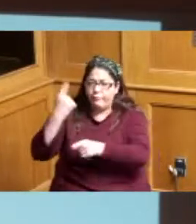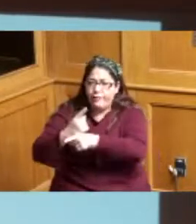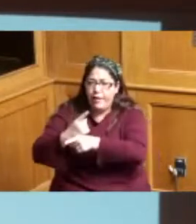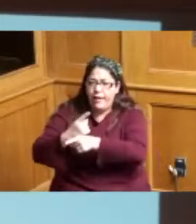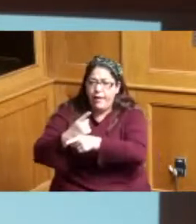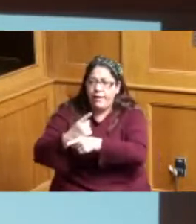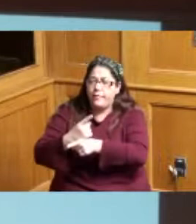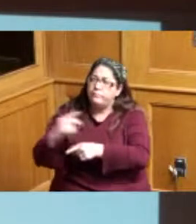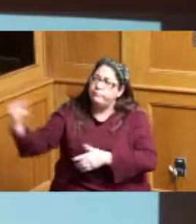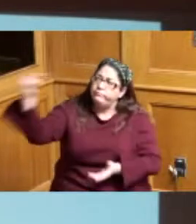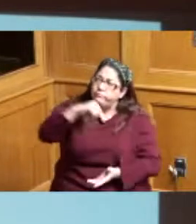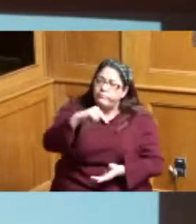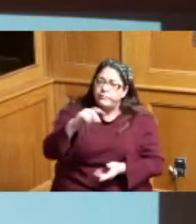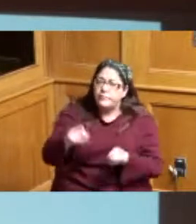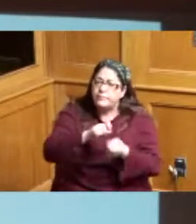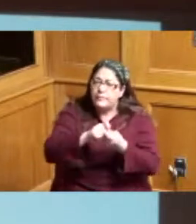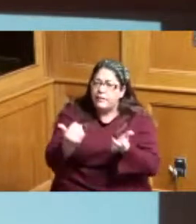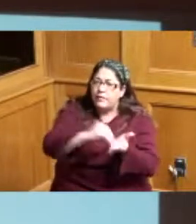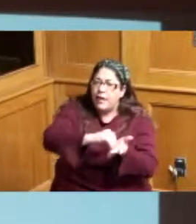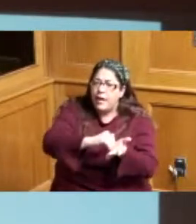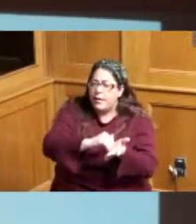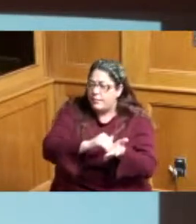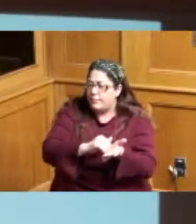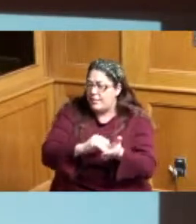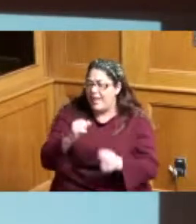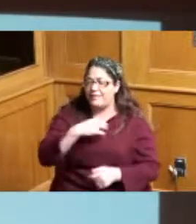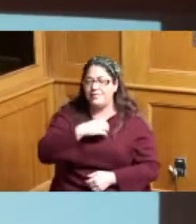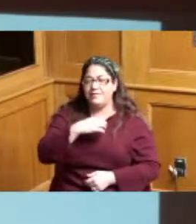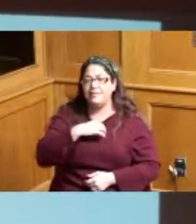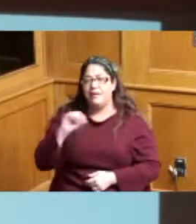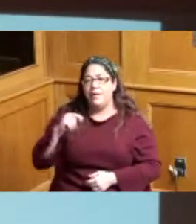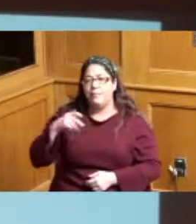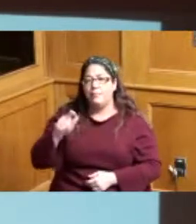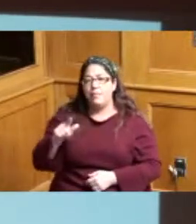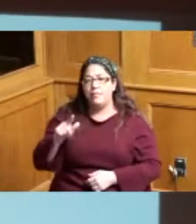look at the impervious area that's called the appeals process they have the right to appeal